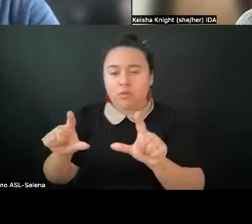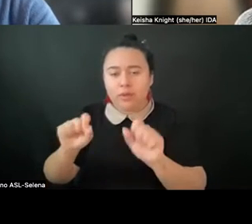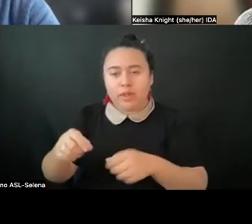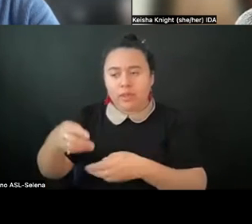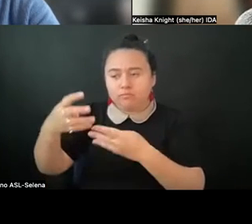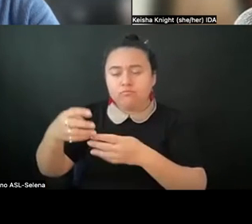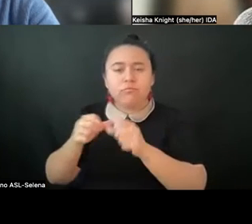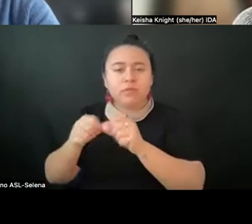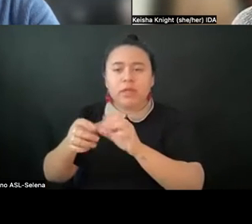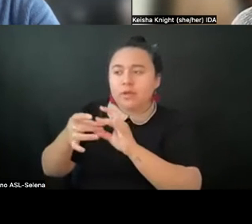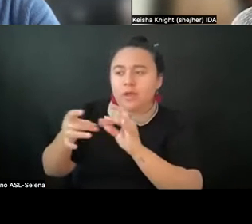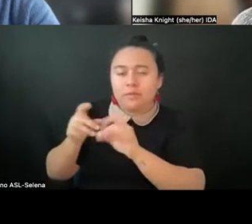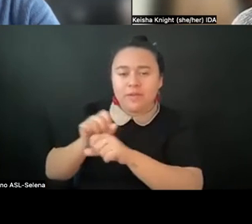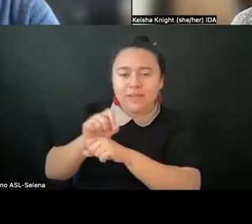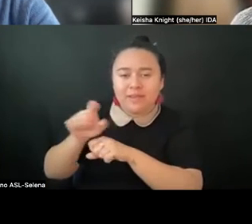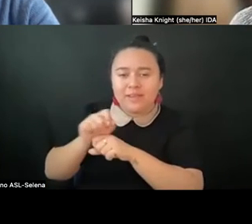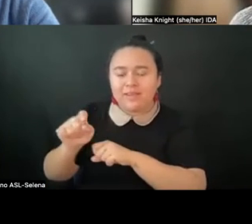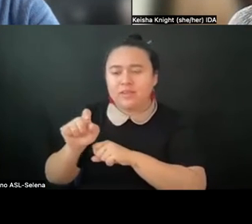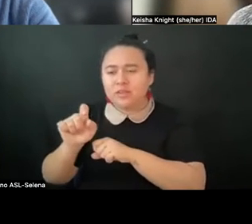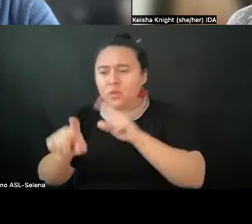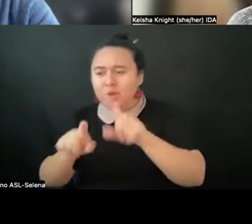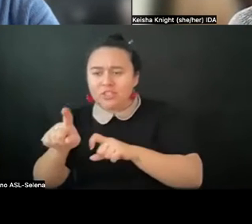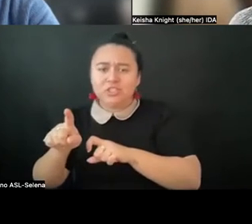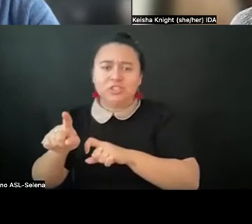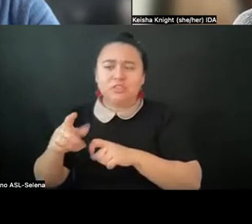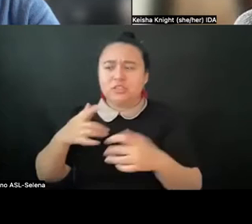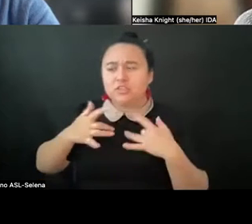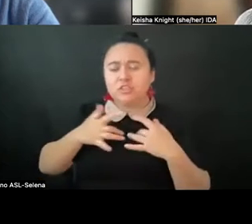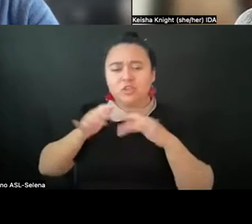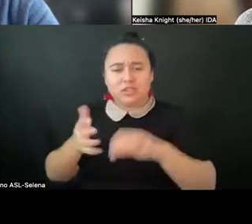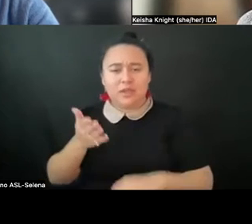We will watch the chat as best we can and try to respond live, if it feels appropriate.